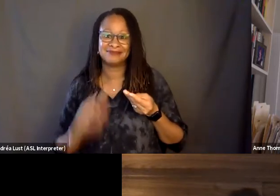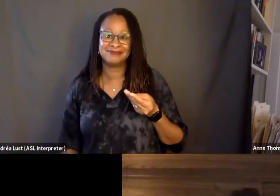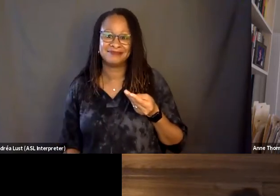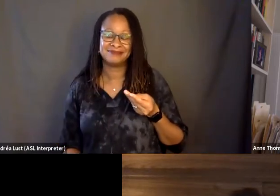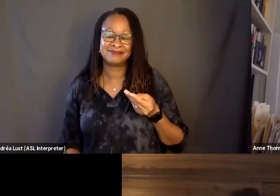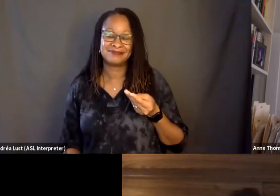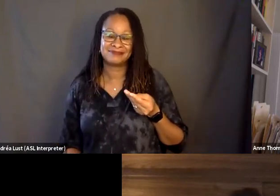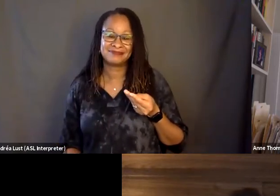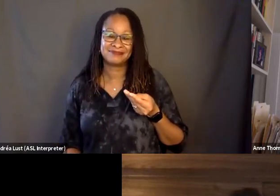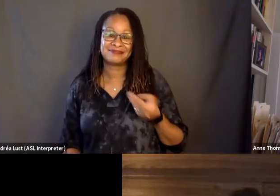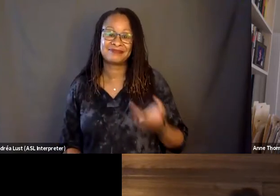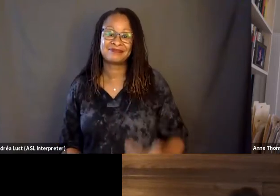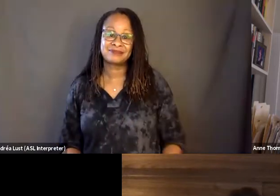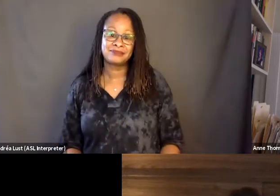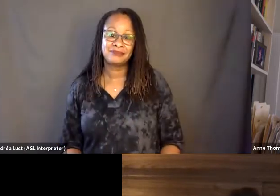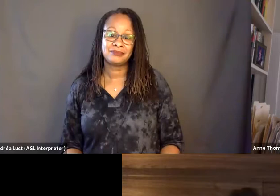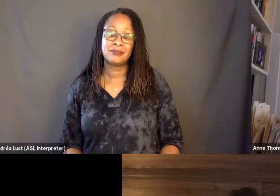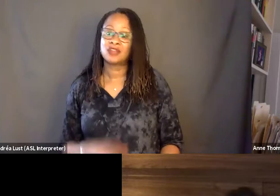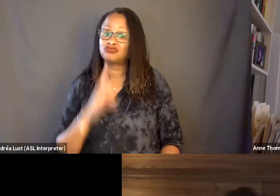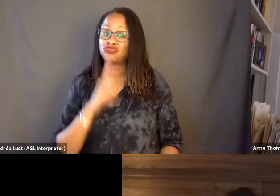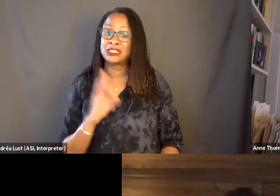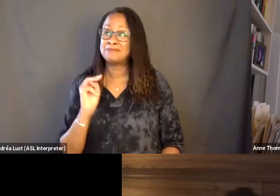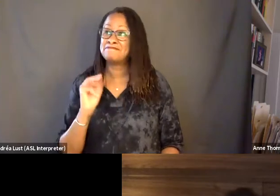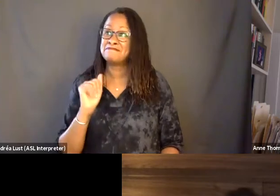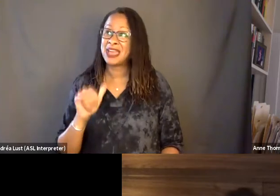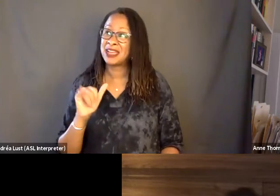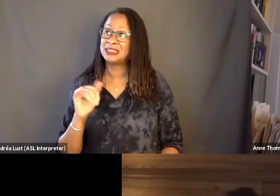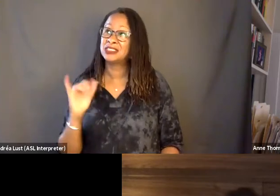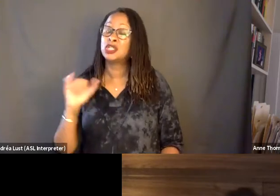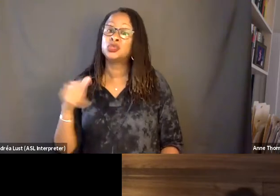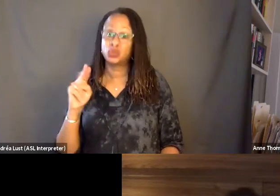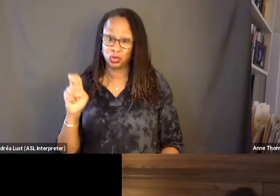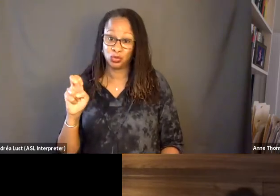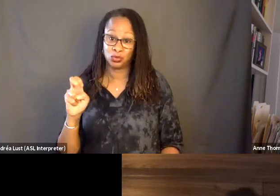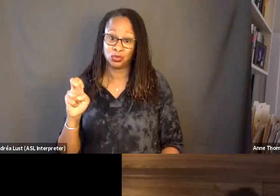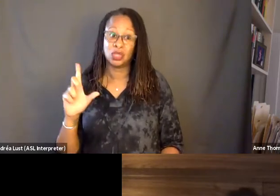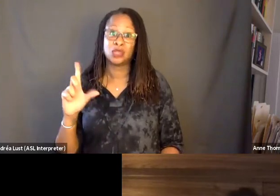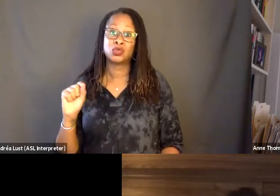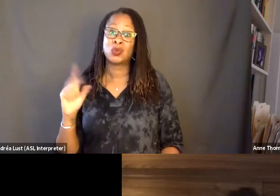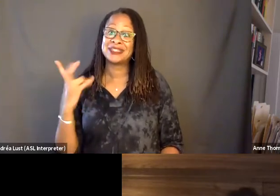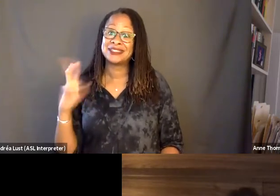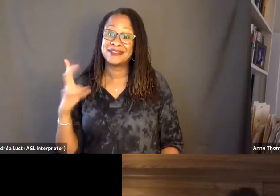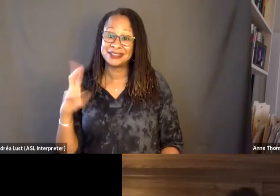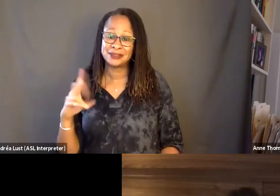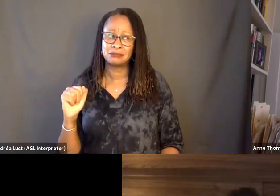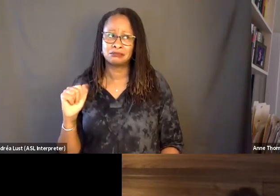And it was literally May or June until Omar actually, one day in Montreal--